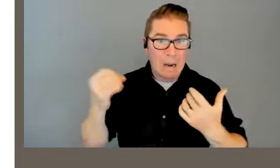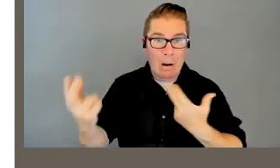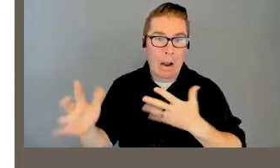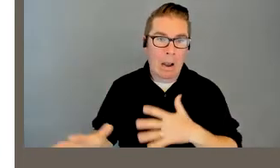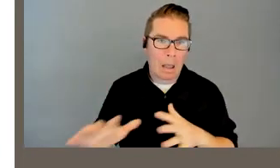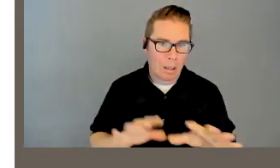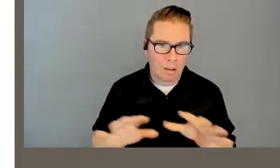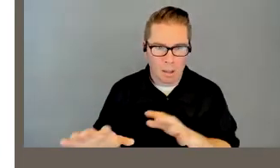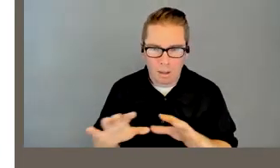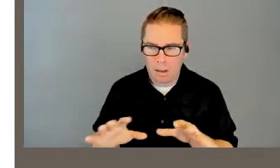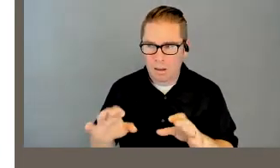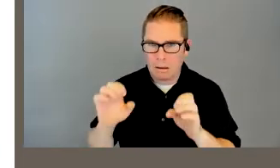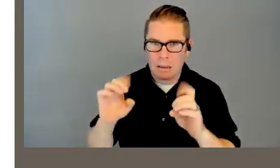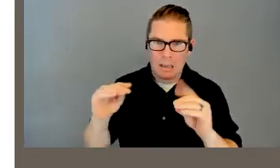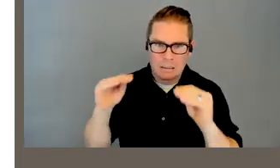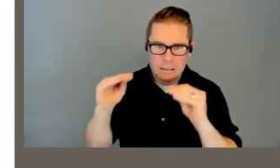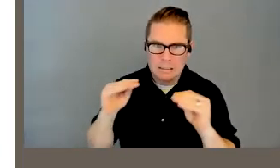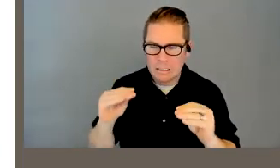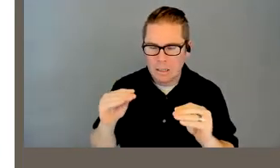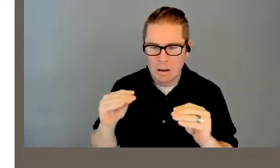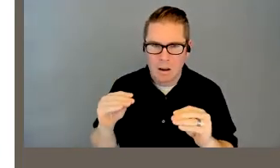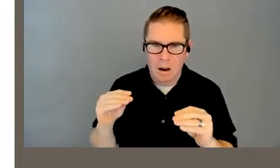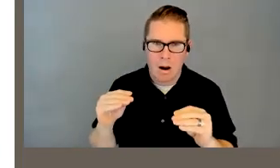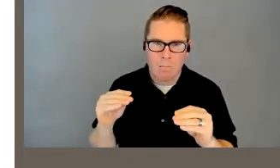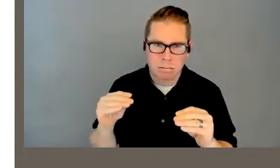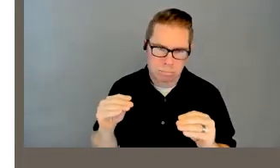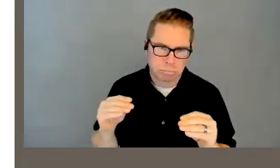And bringing that into the classroom building trust.